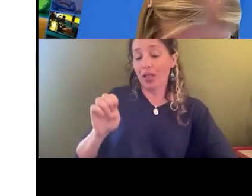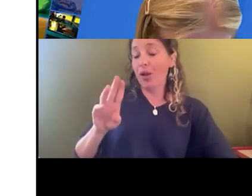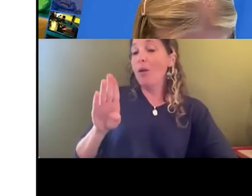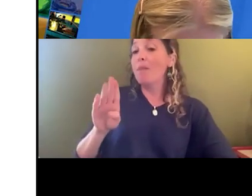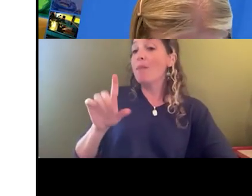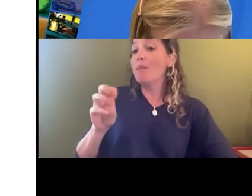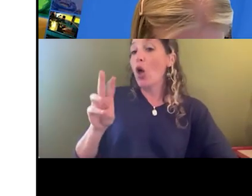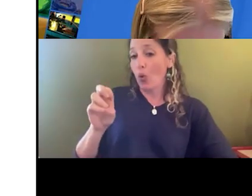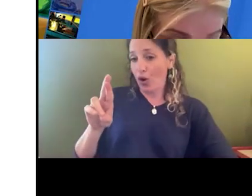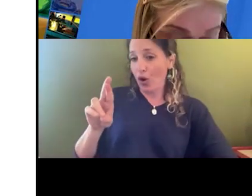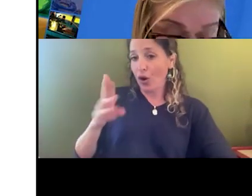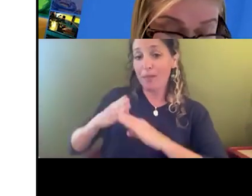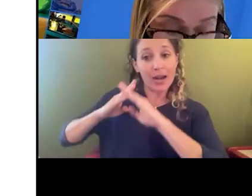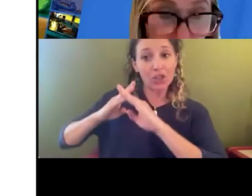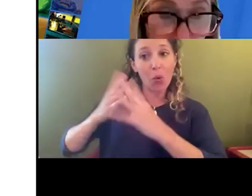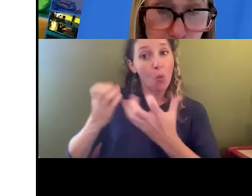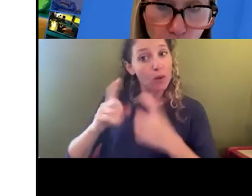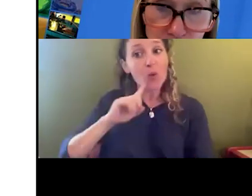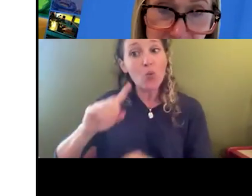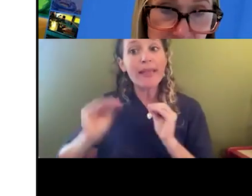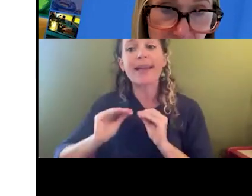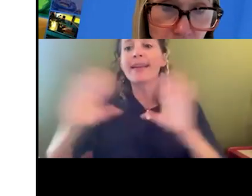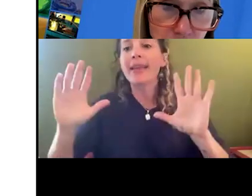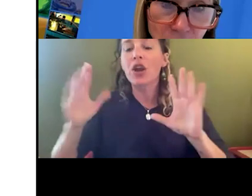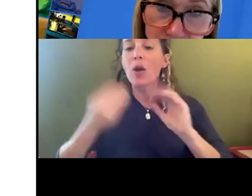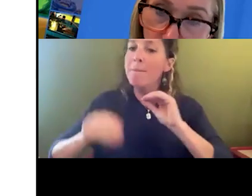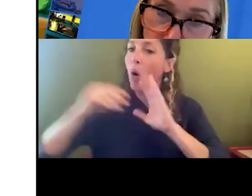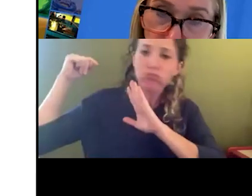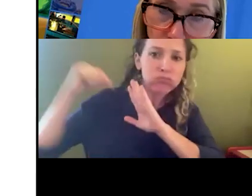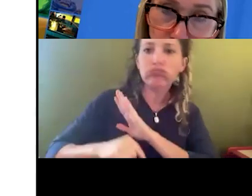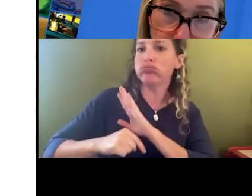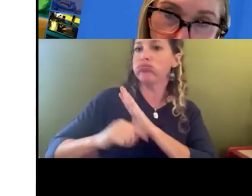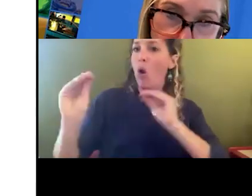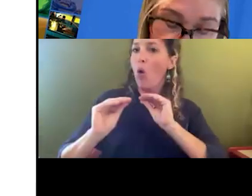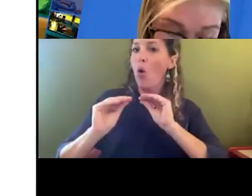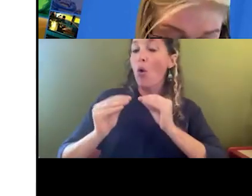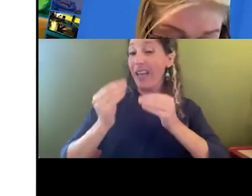very clear in more detail, what the overall requirements are,